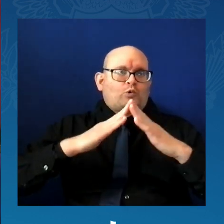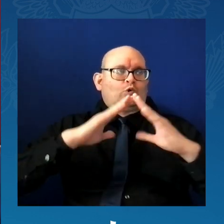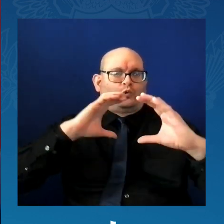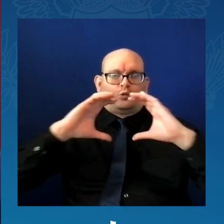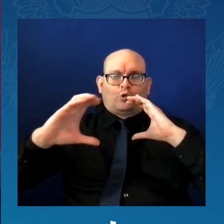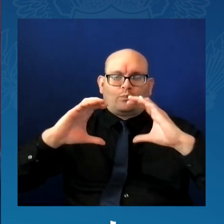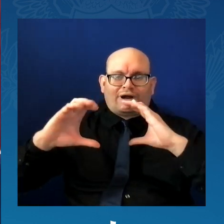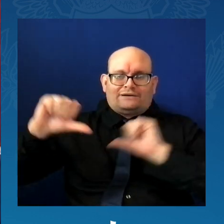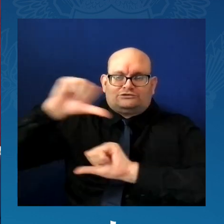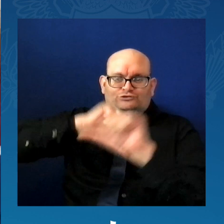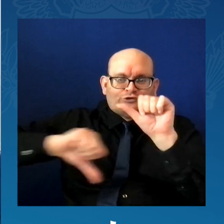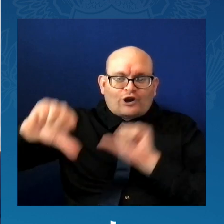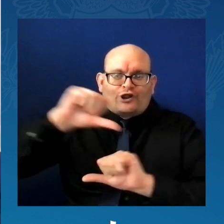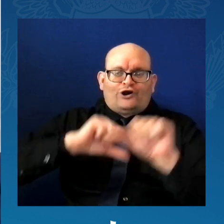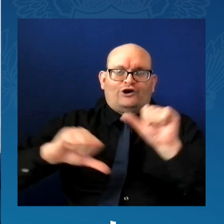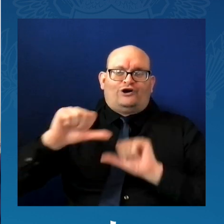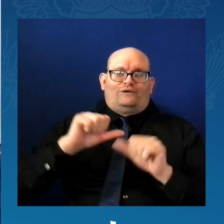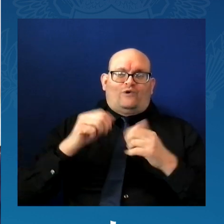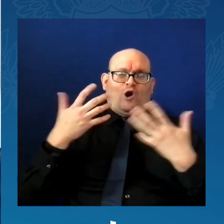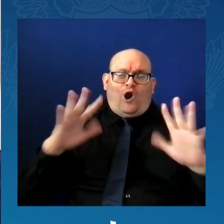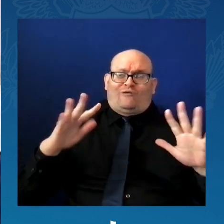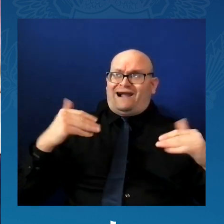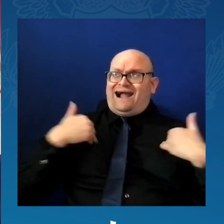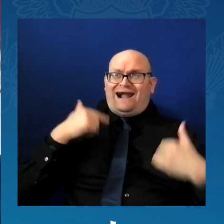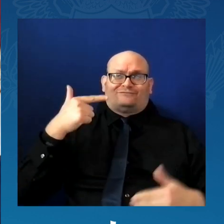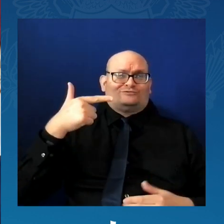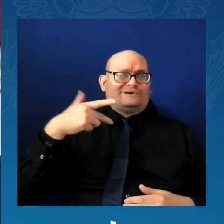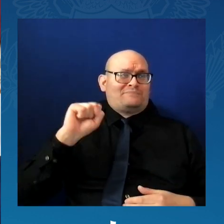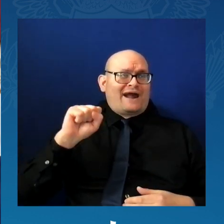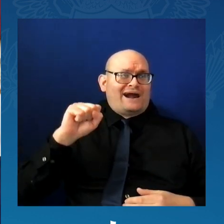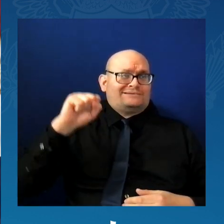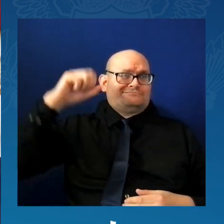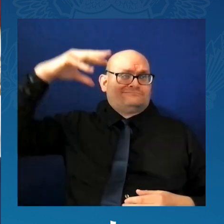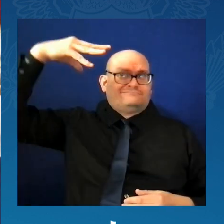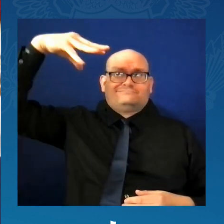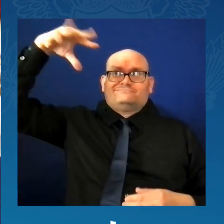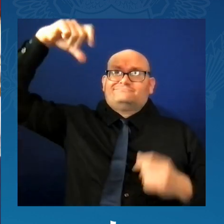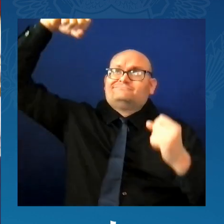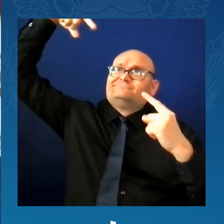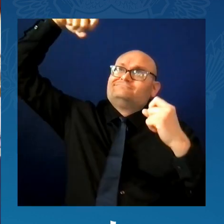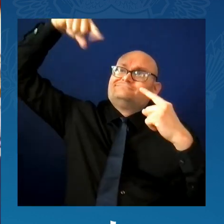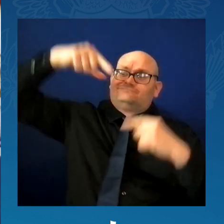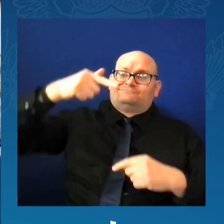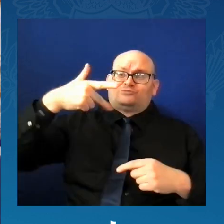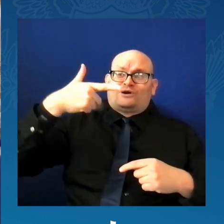for many different applications. Our commercial image industry will improve upon all these services